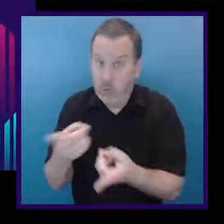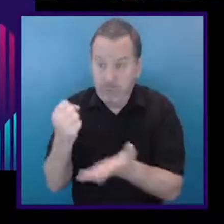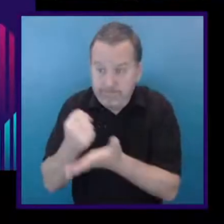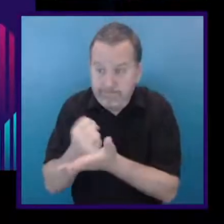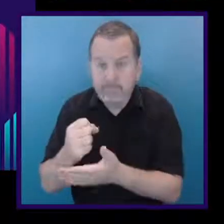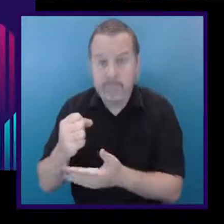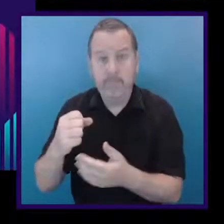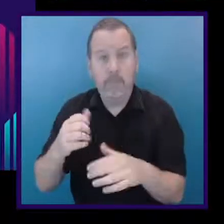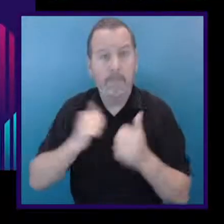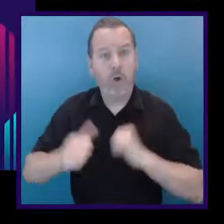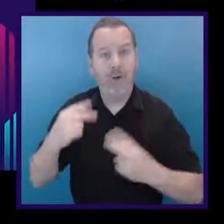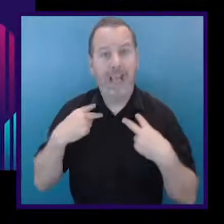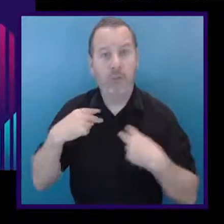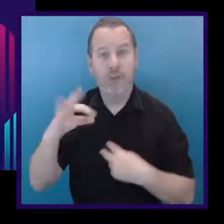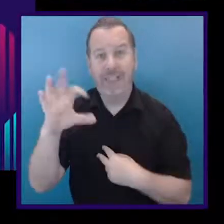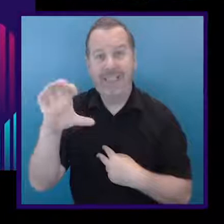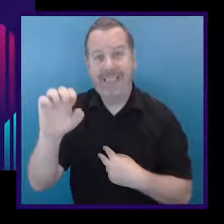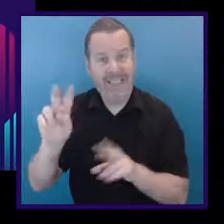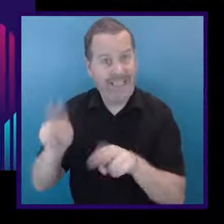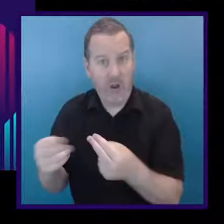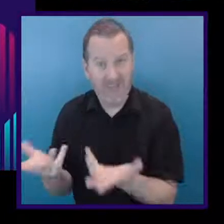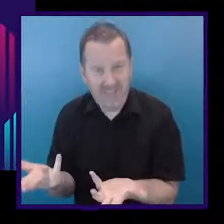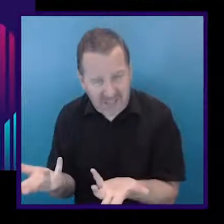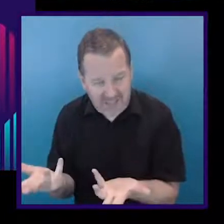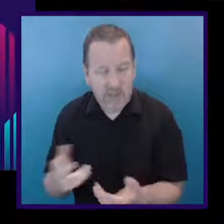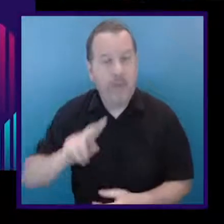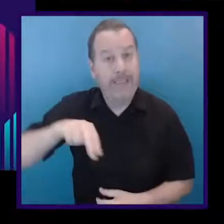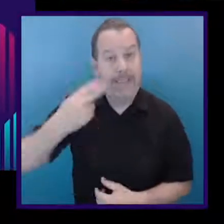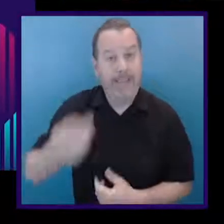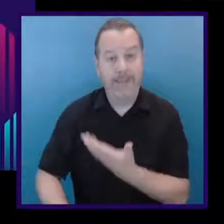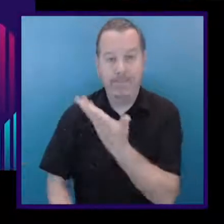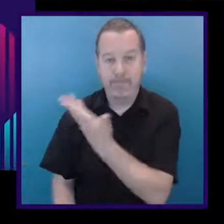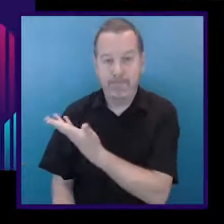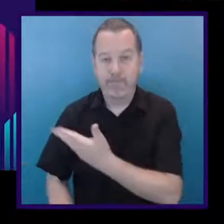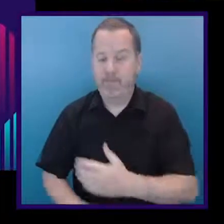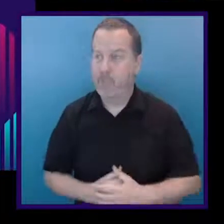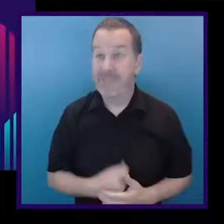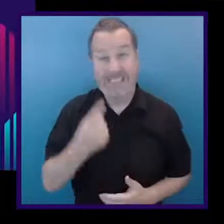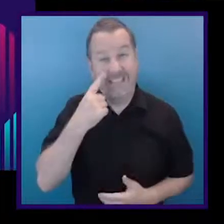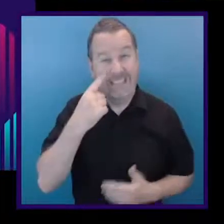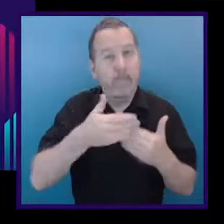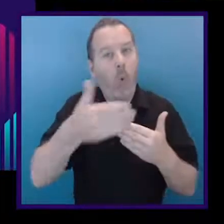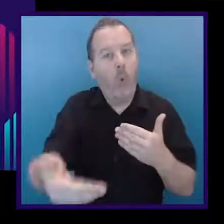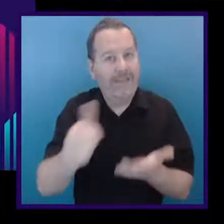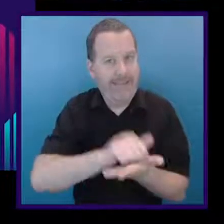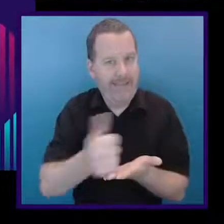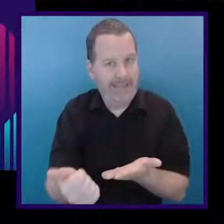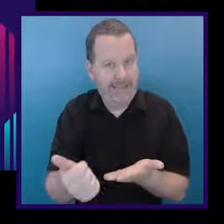If we move on to our next slide then we will take a look at post 16 and our main findings there.